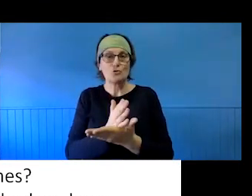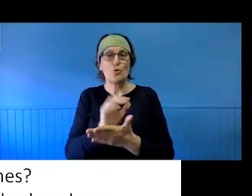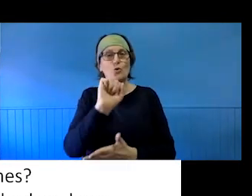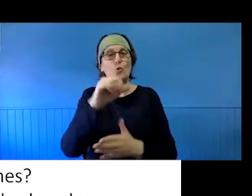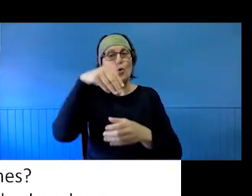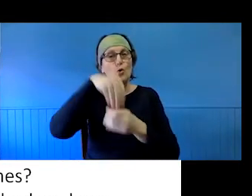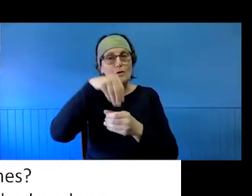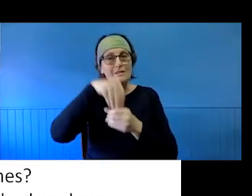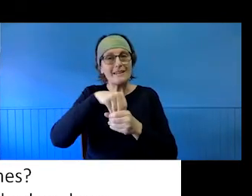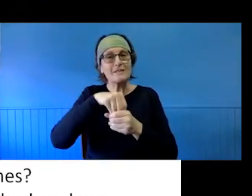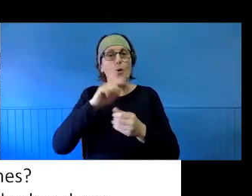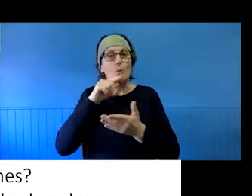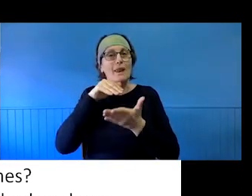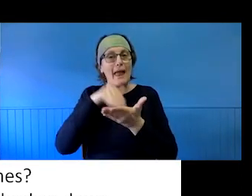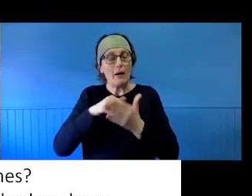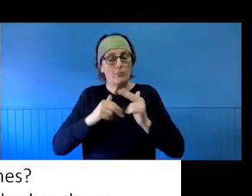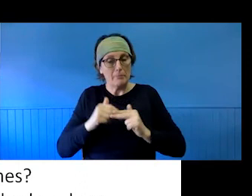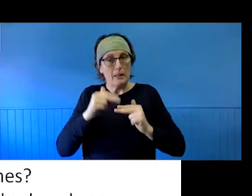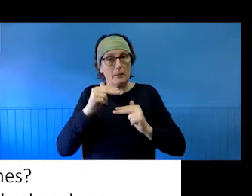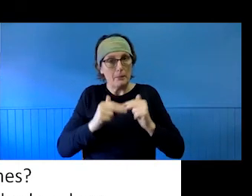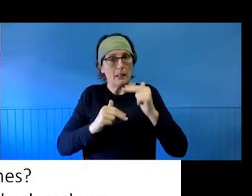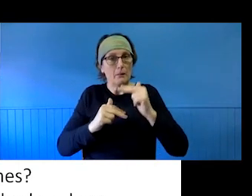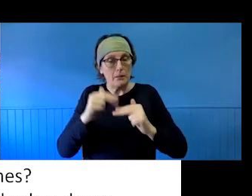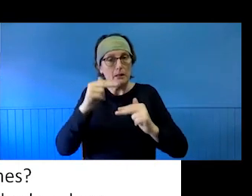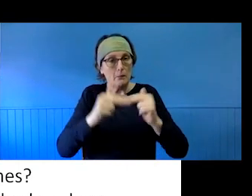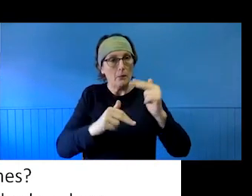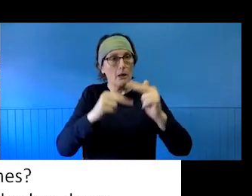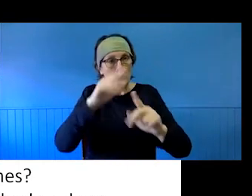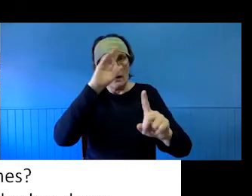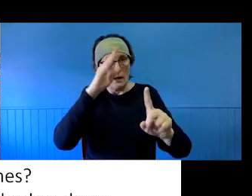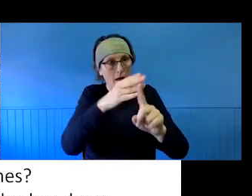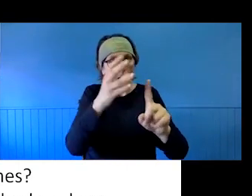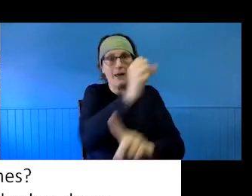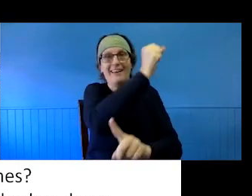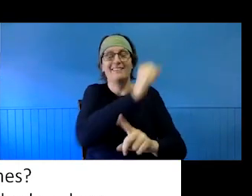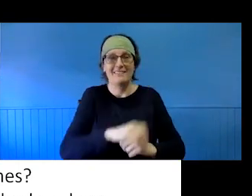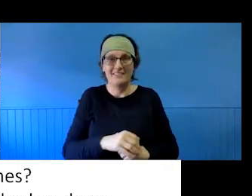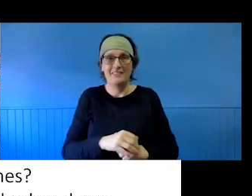to assessment outcomes, your learning objectives are actually mapped to the content.